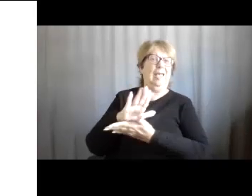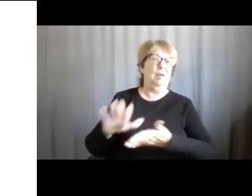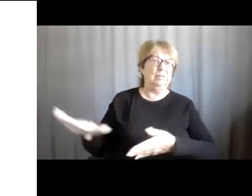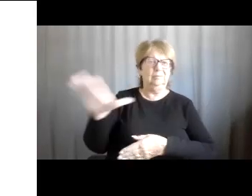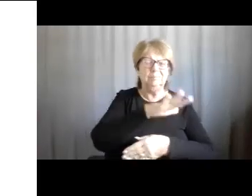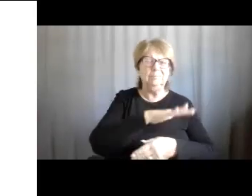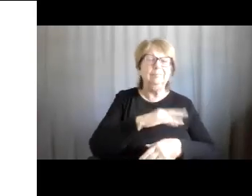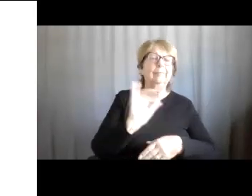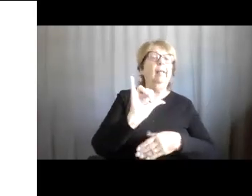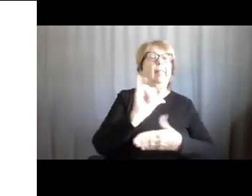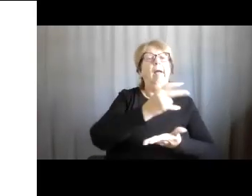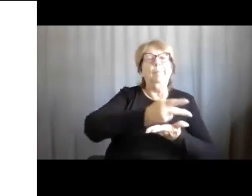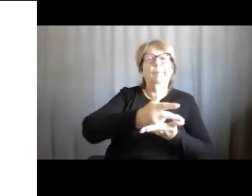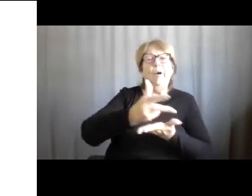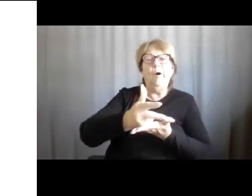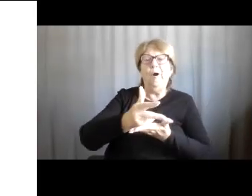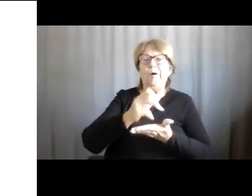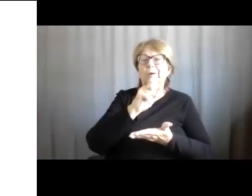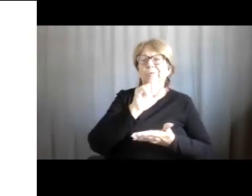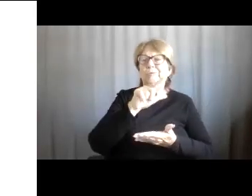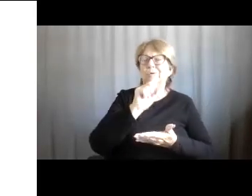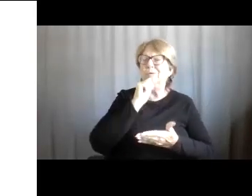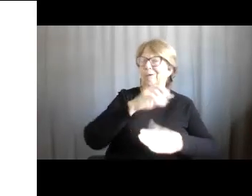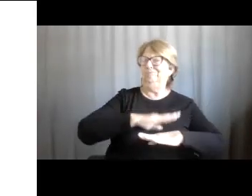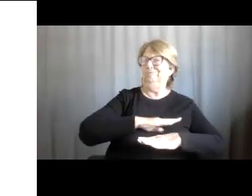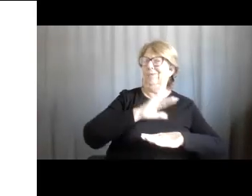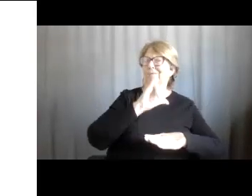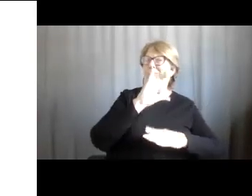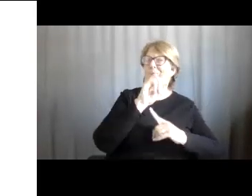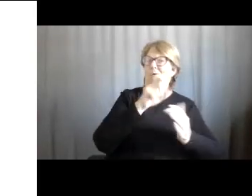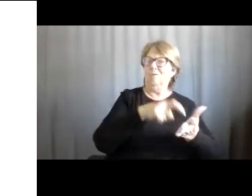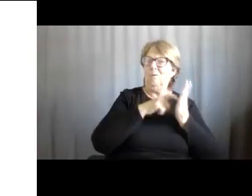parking stalls not meeting a certain code requirement, like not being wide enough,